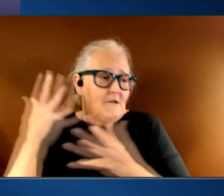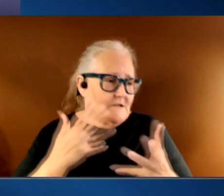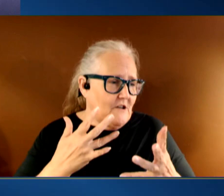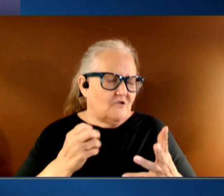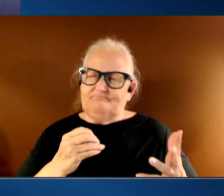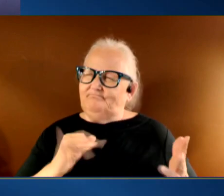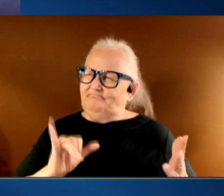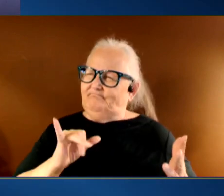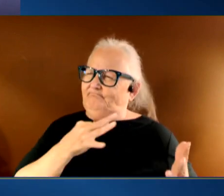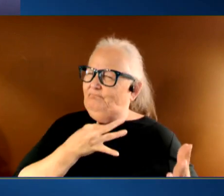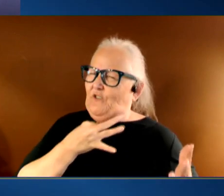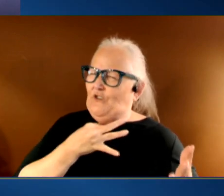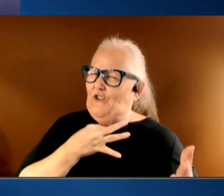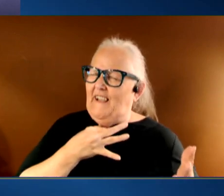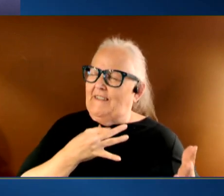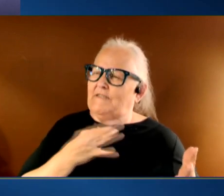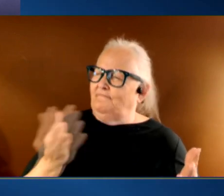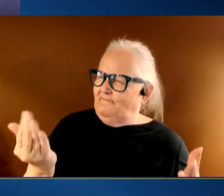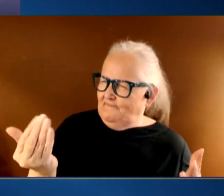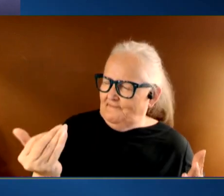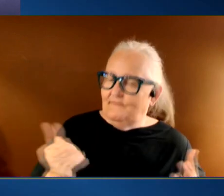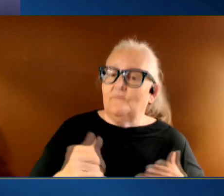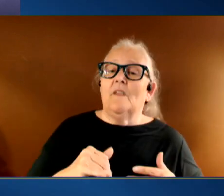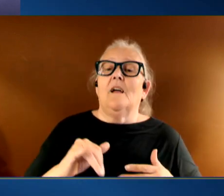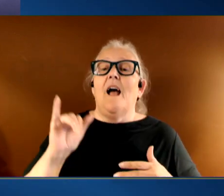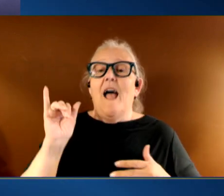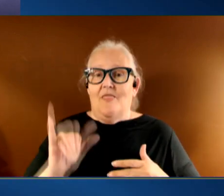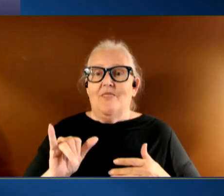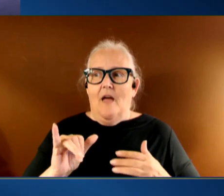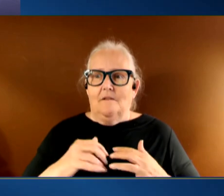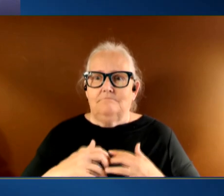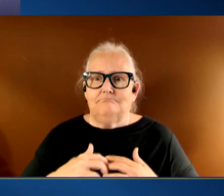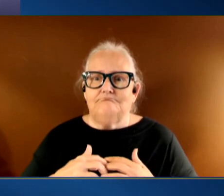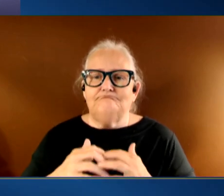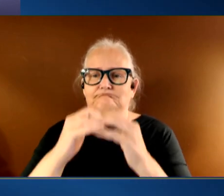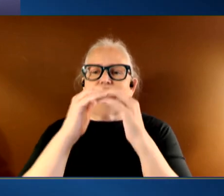And that led to meetings, led to this organization, and then really has led